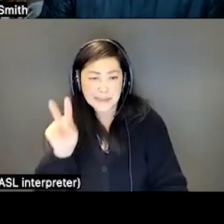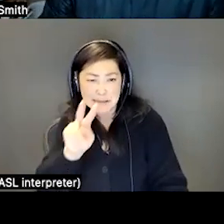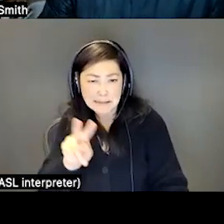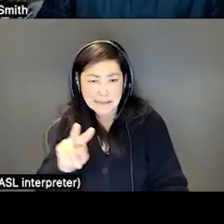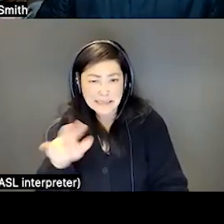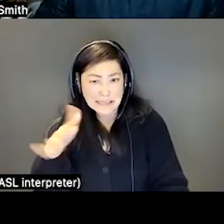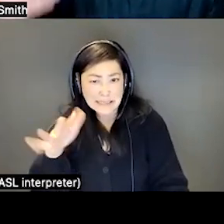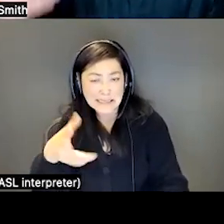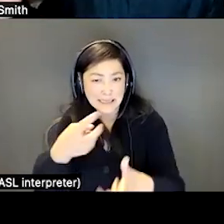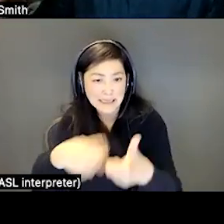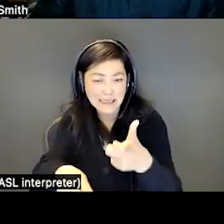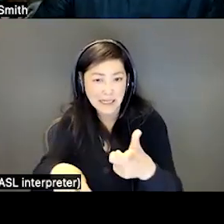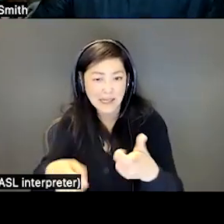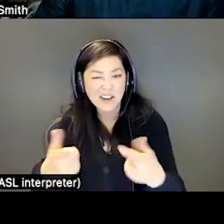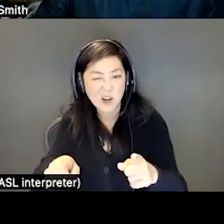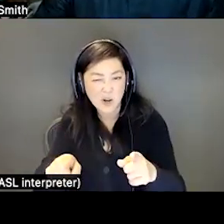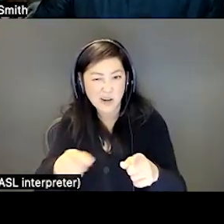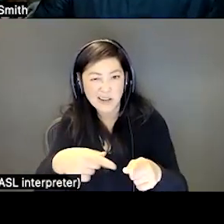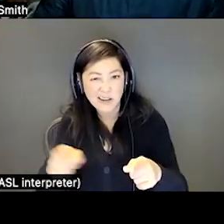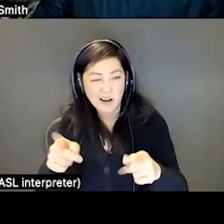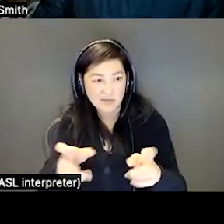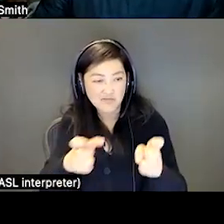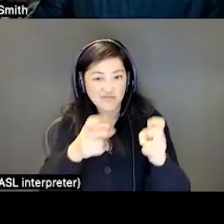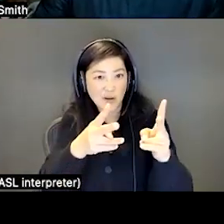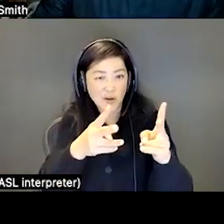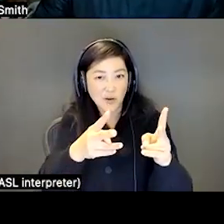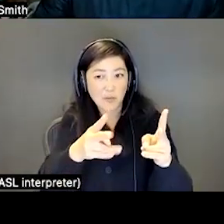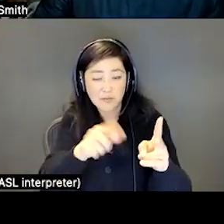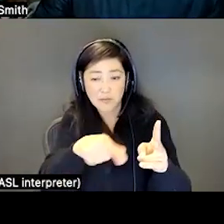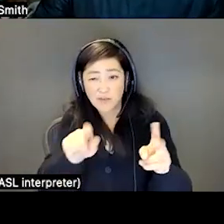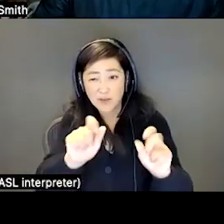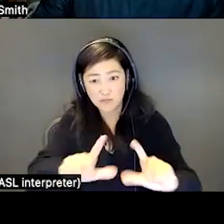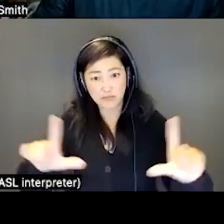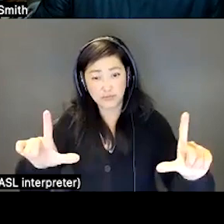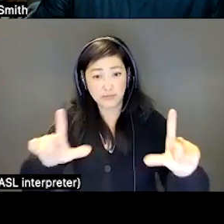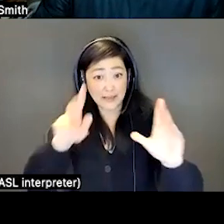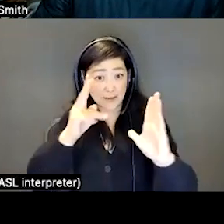it comes around you'll be able to blow it up a little bit. Really, this is asking the question,